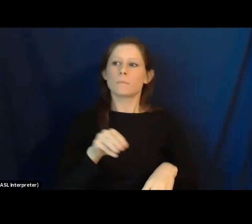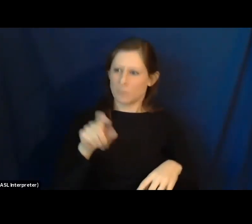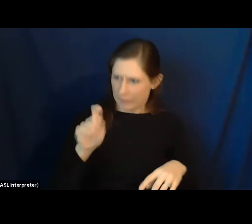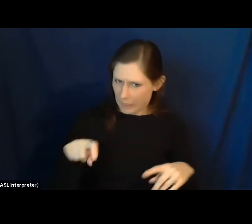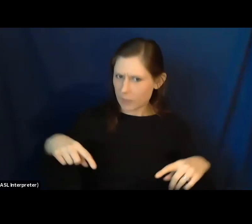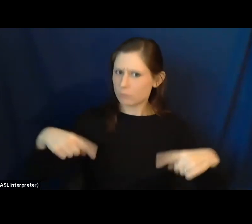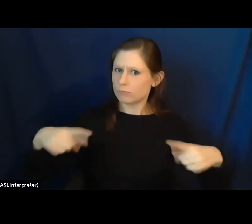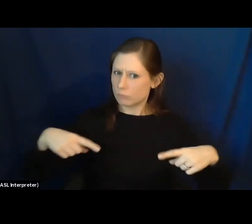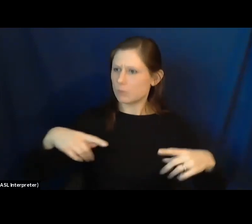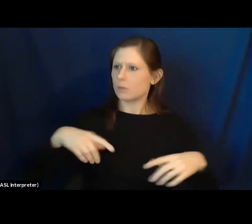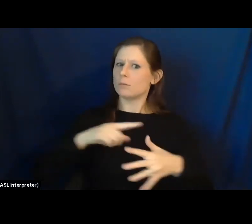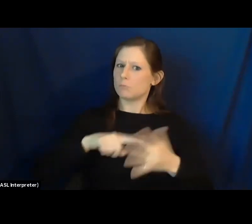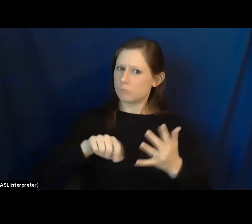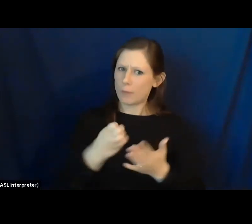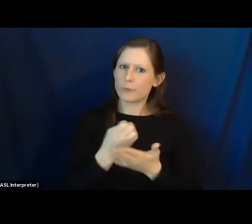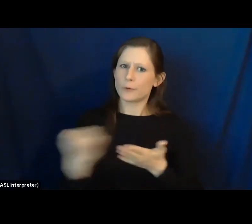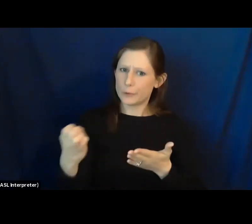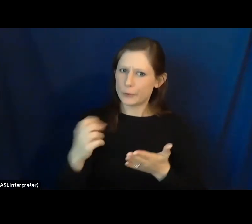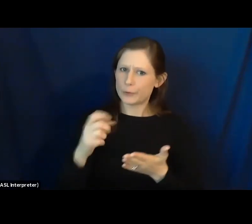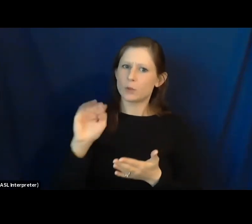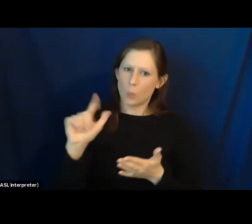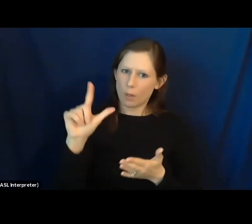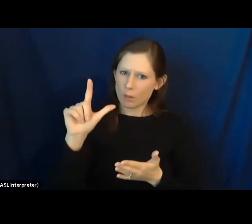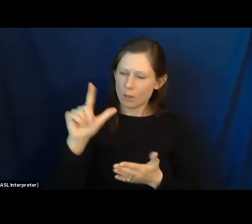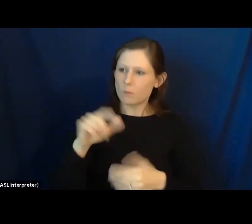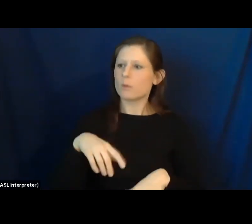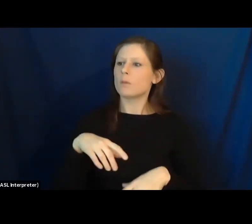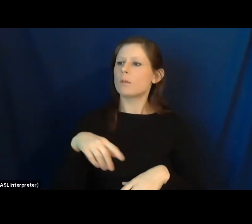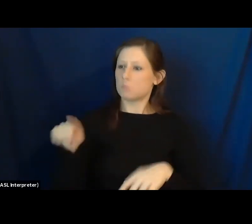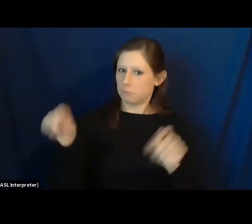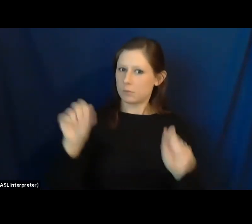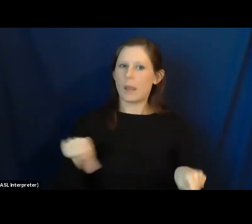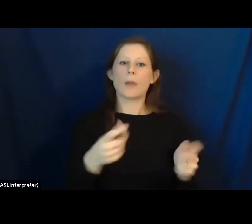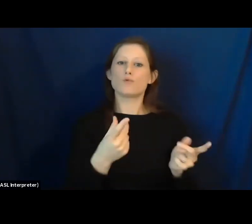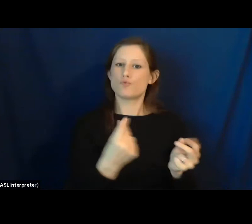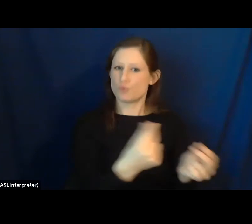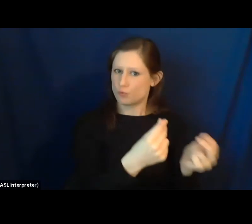tools in order to enjoy their visit they could do so in a proper way. So I actually reached